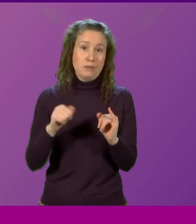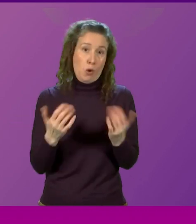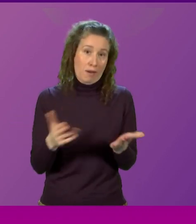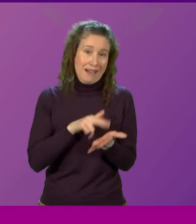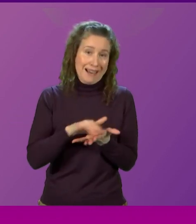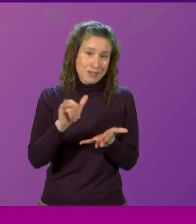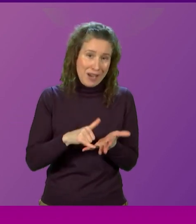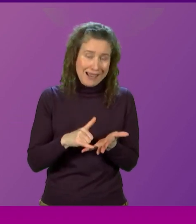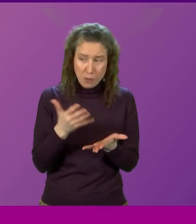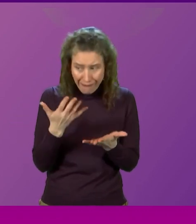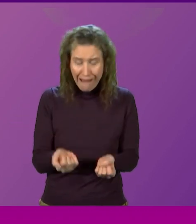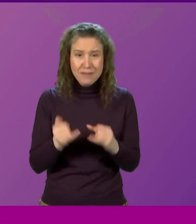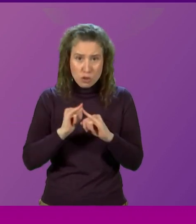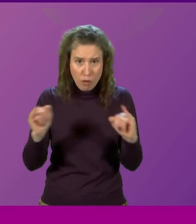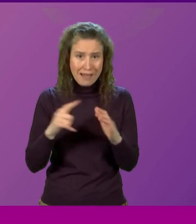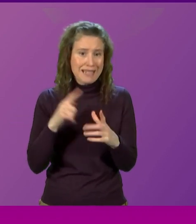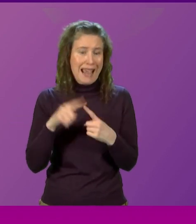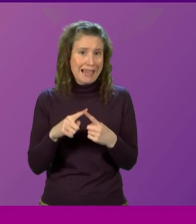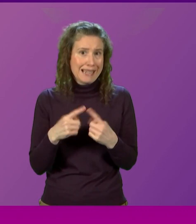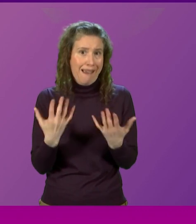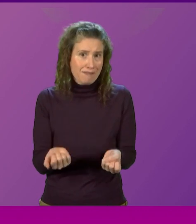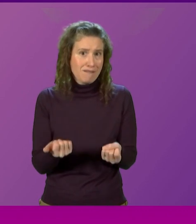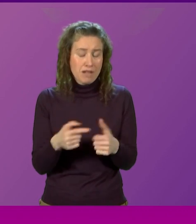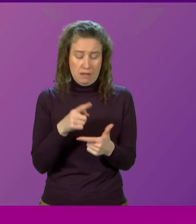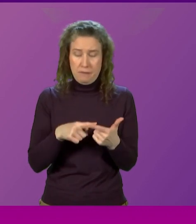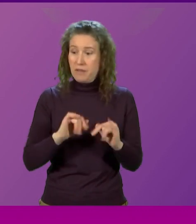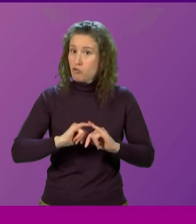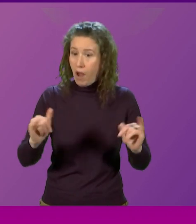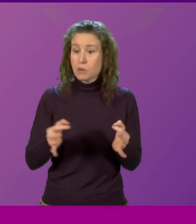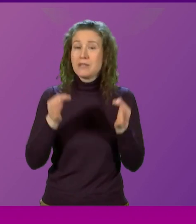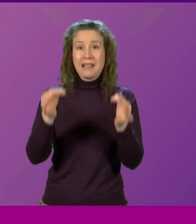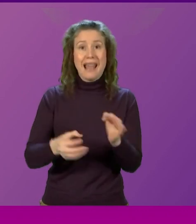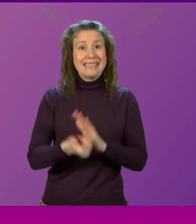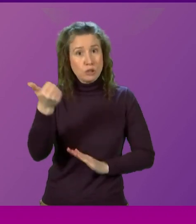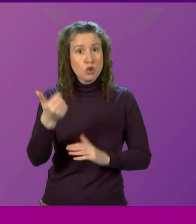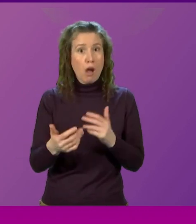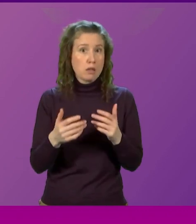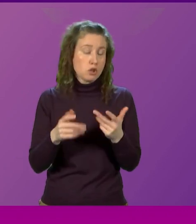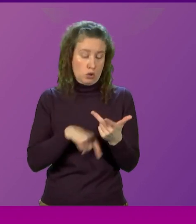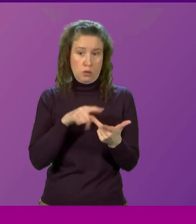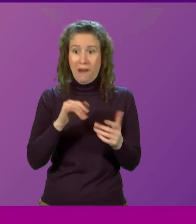There is a crisis in our A and E departments, a crisis with delayed discharges and a crisis